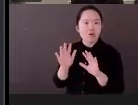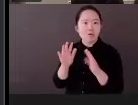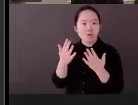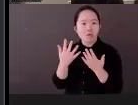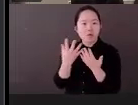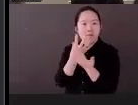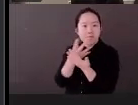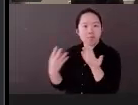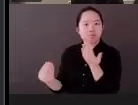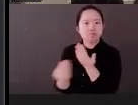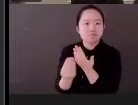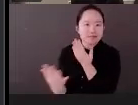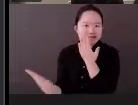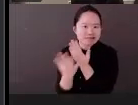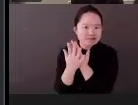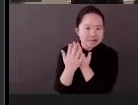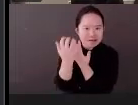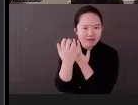image contrast and text scaling, etc.